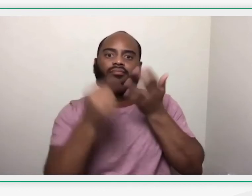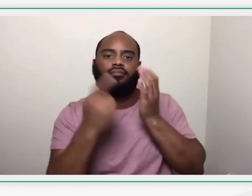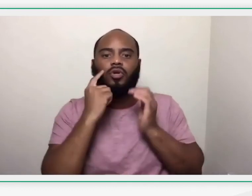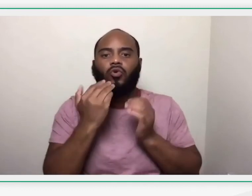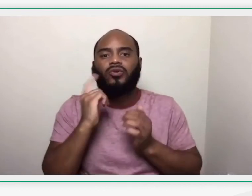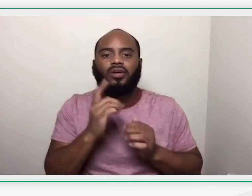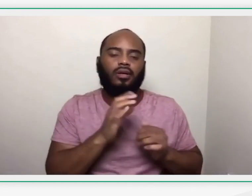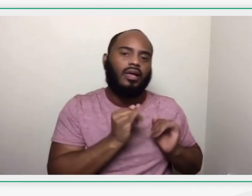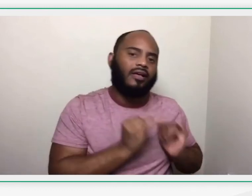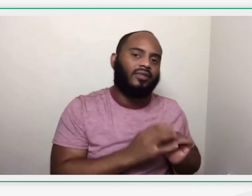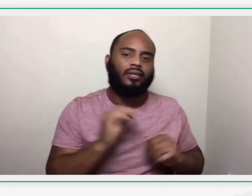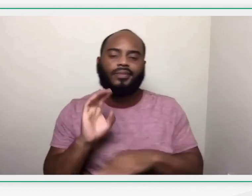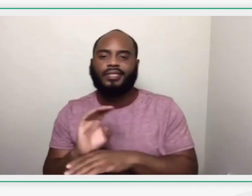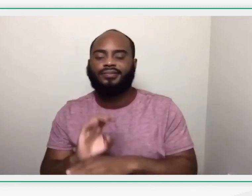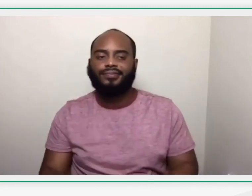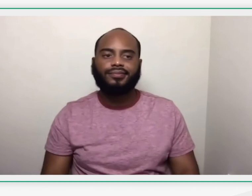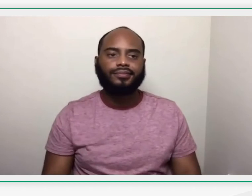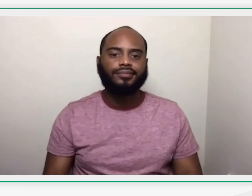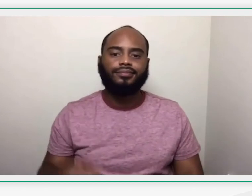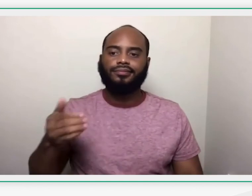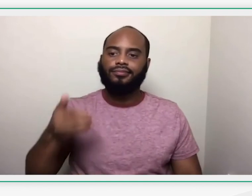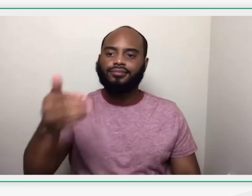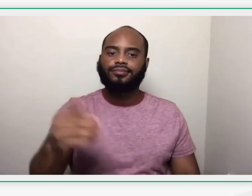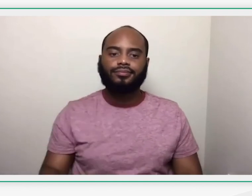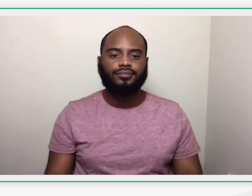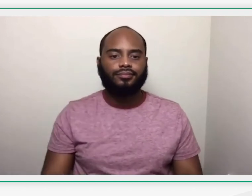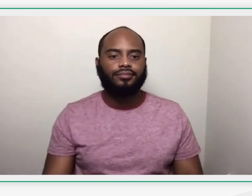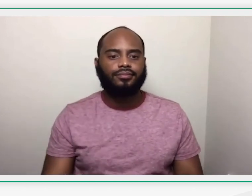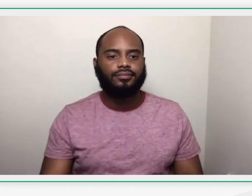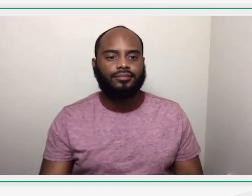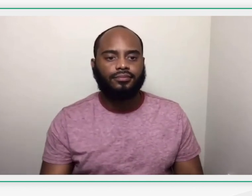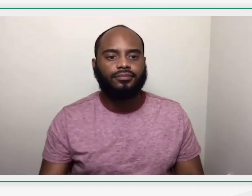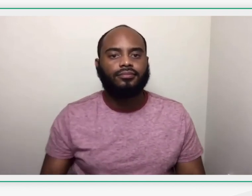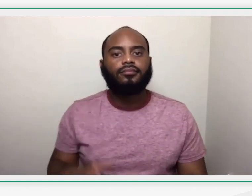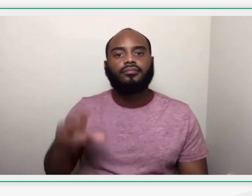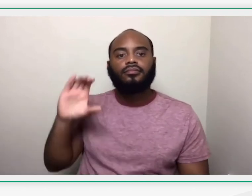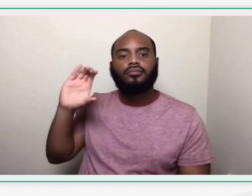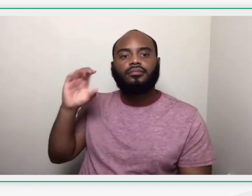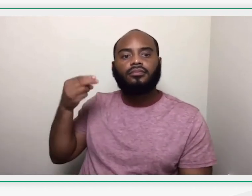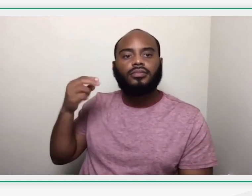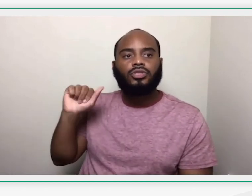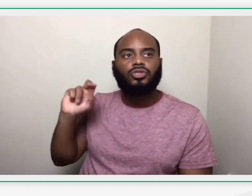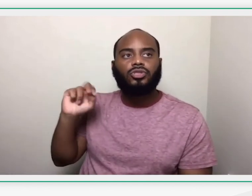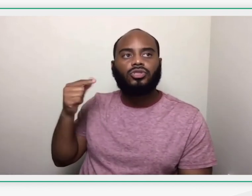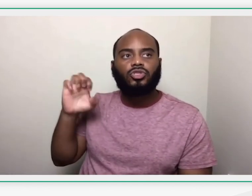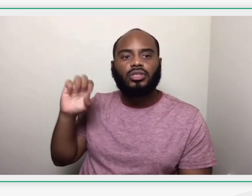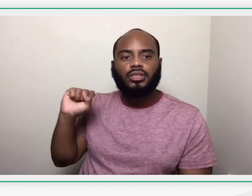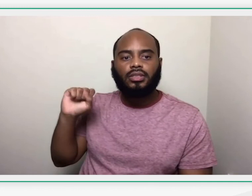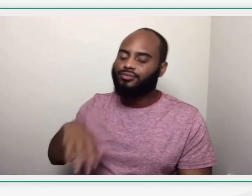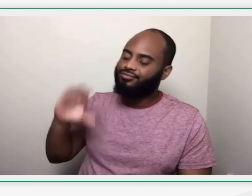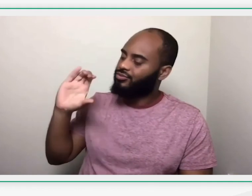Now, these are items or resources recommended by myself, for an individual or business use.